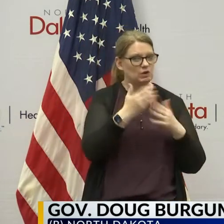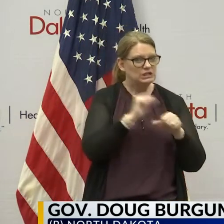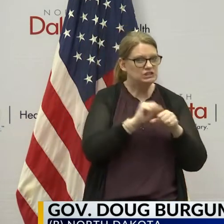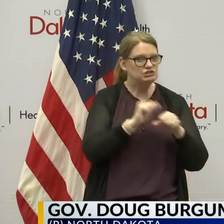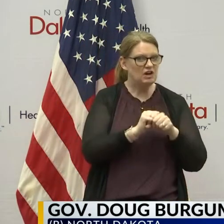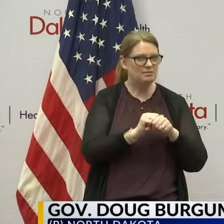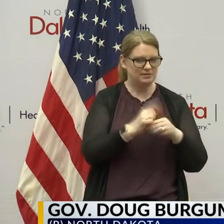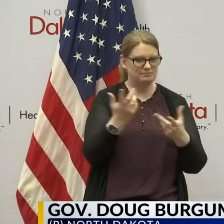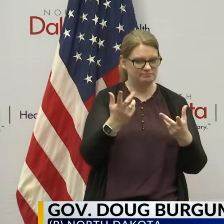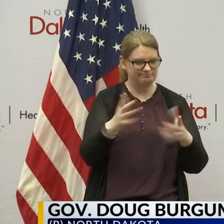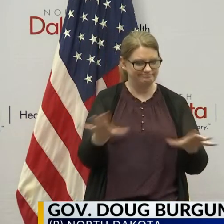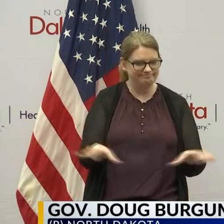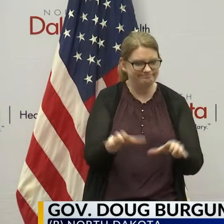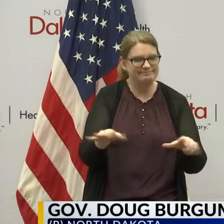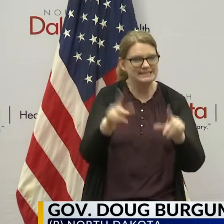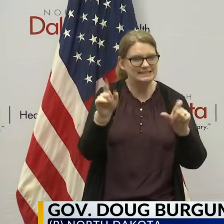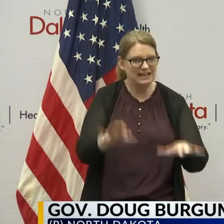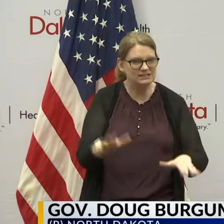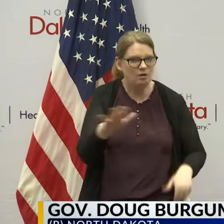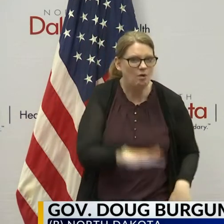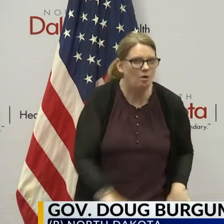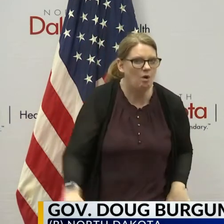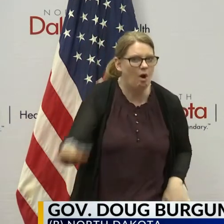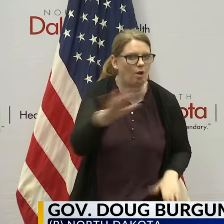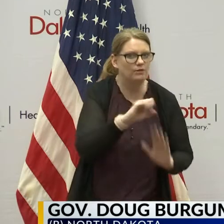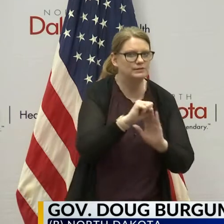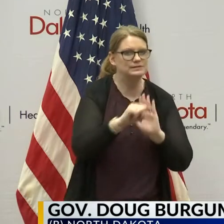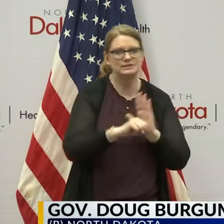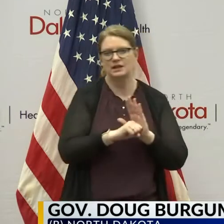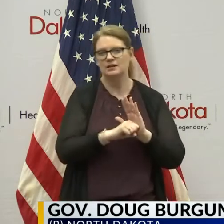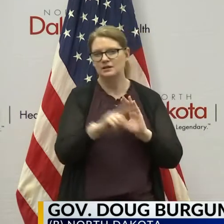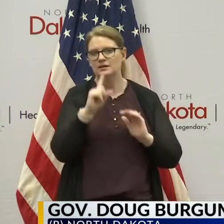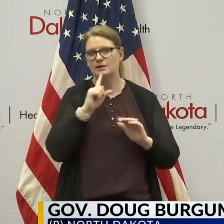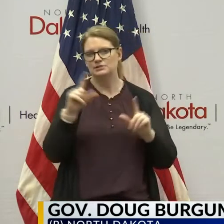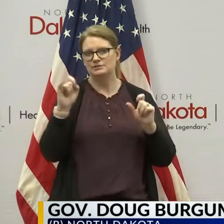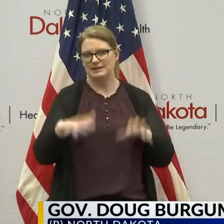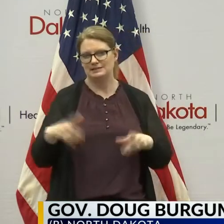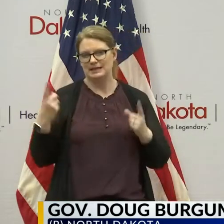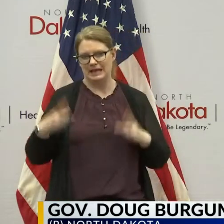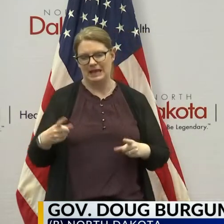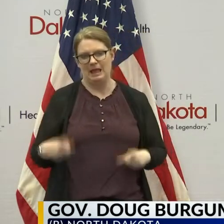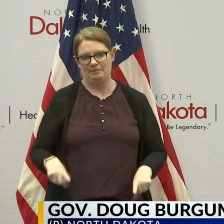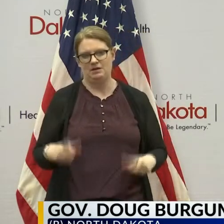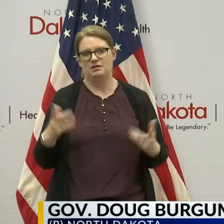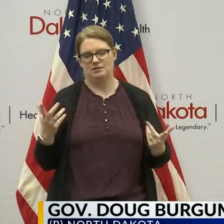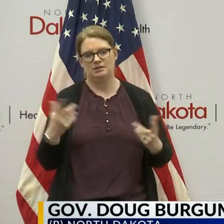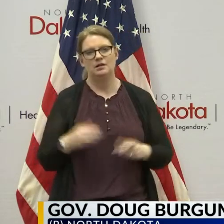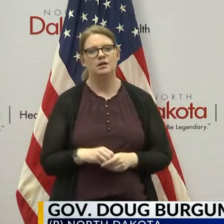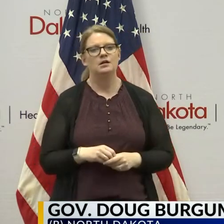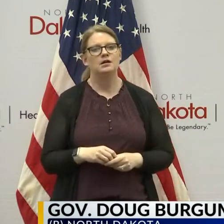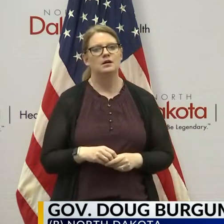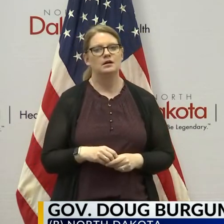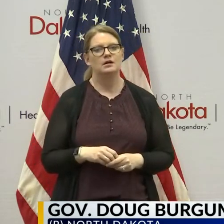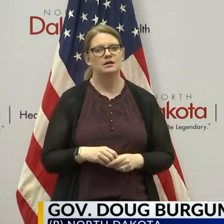NUMBER OF TESTS PER THOUSAND PEOPLE ARE VERY SIMILAR. WE ARE DOING A GOOD JOB OF